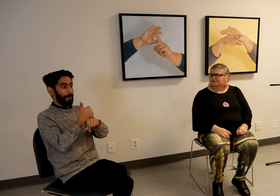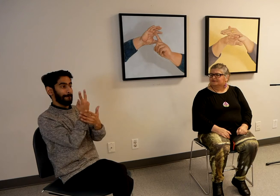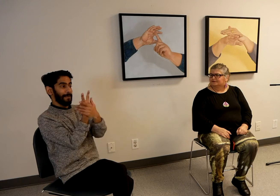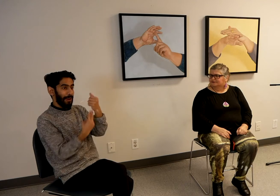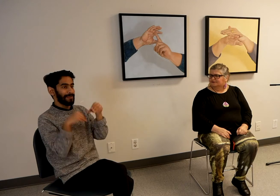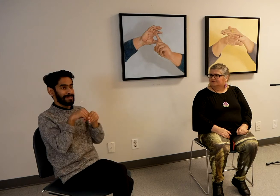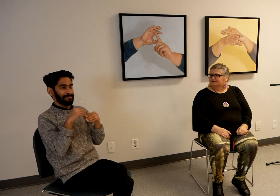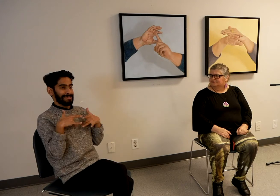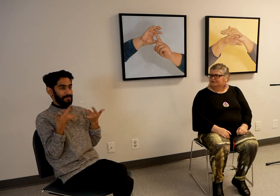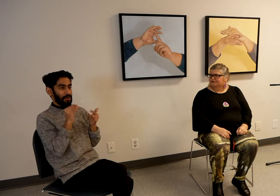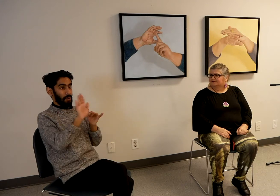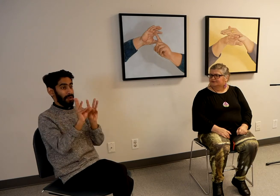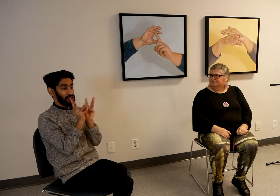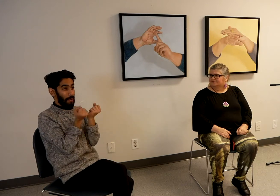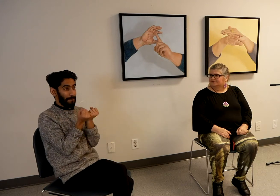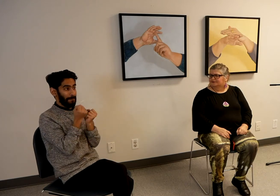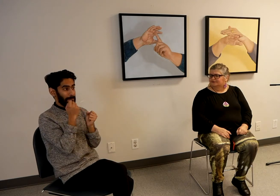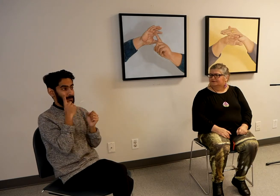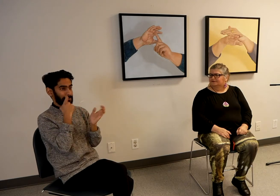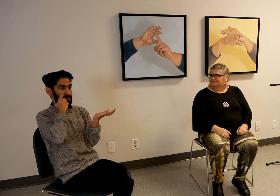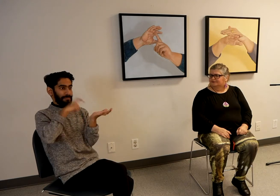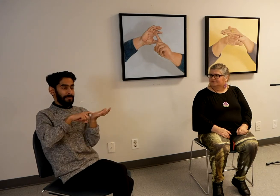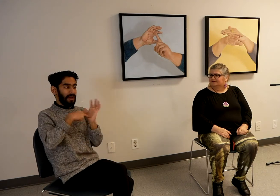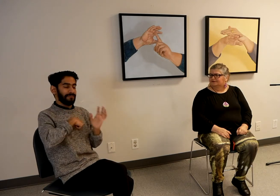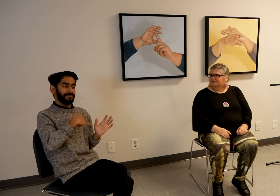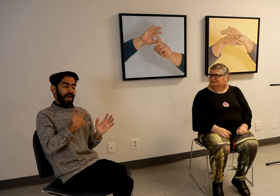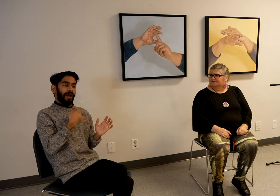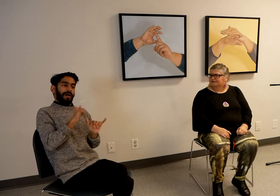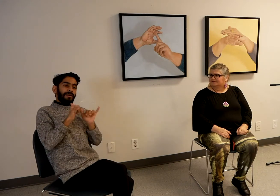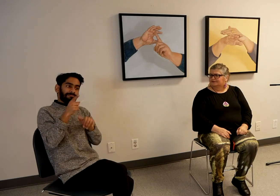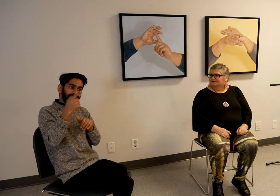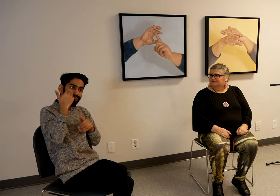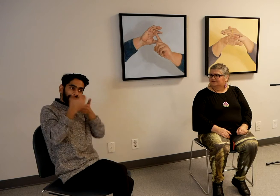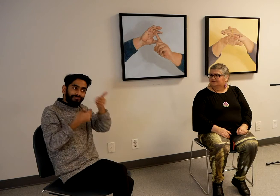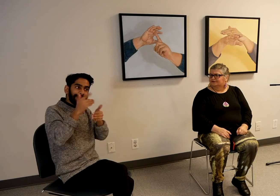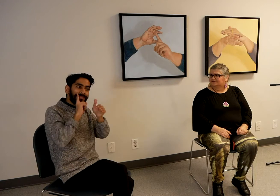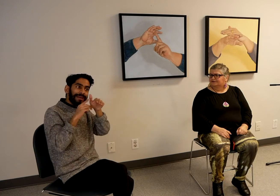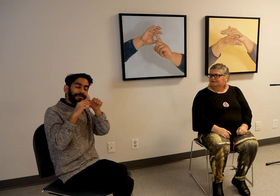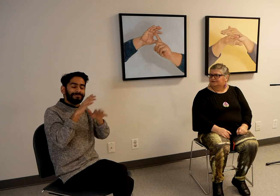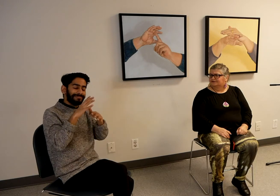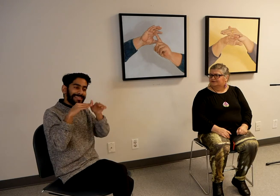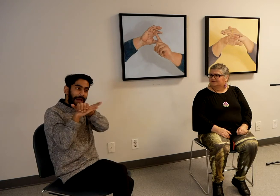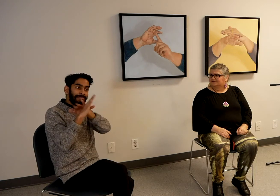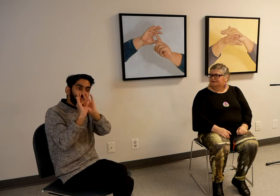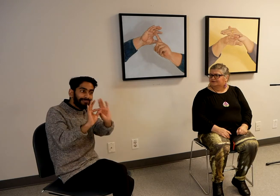It's a really great opportunity to kind of set a precedent. Um, if you have a workshop explaining that people will see that and understand, okay,